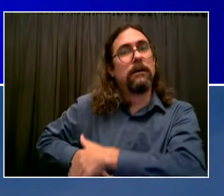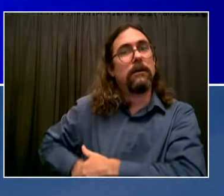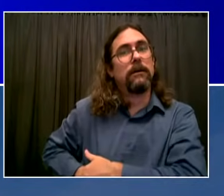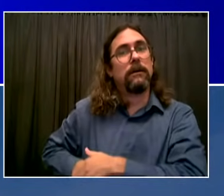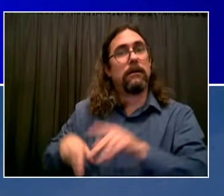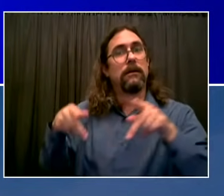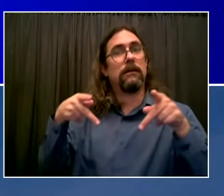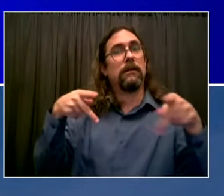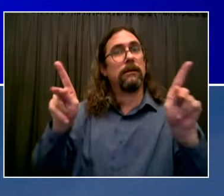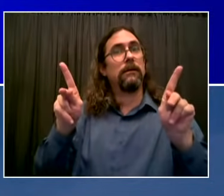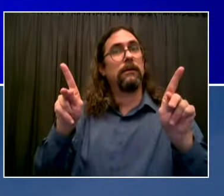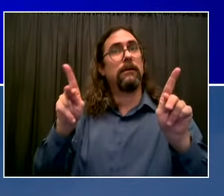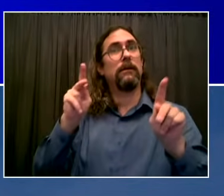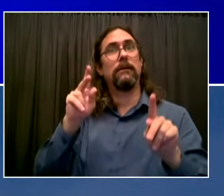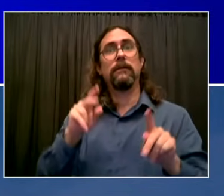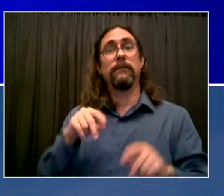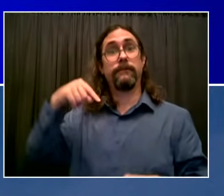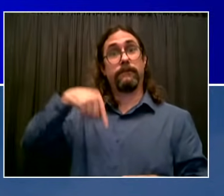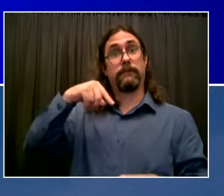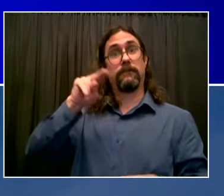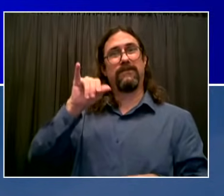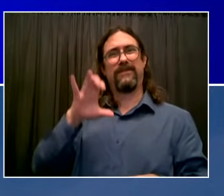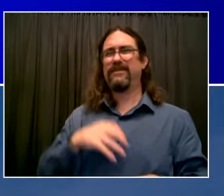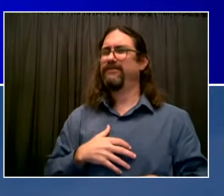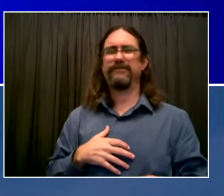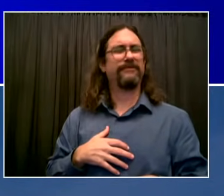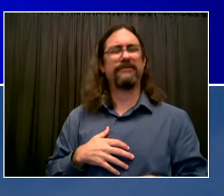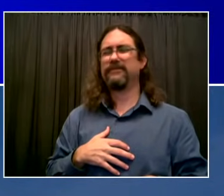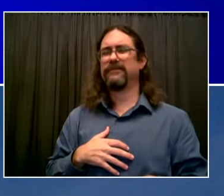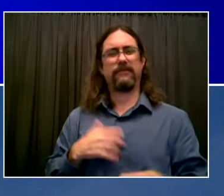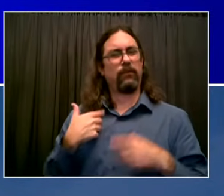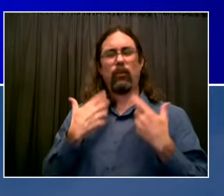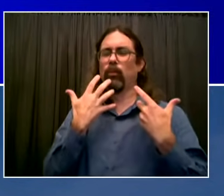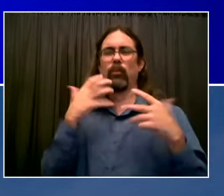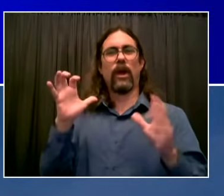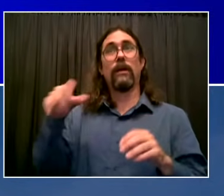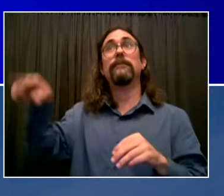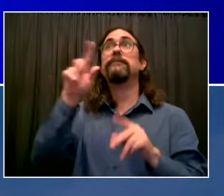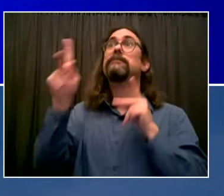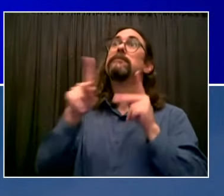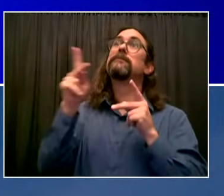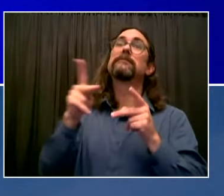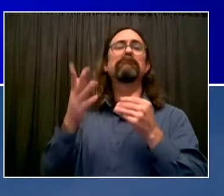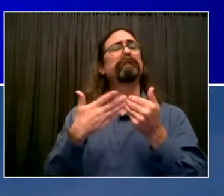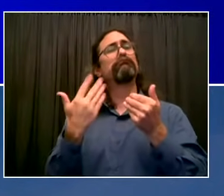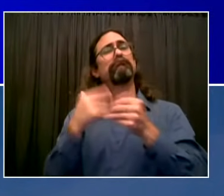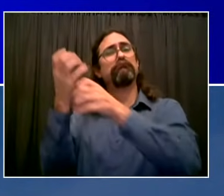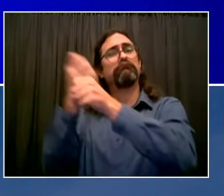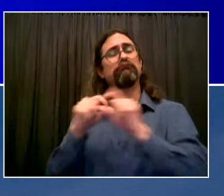TO WALK AROUND THE CITY WITH A HANDGUN. THEY HAVE WORKED